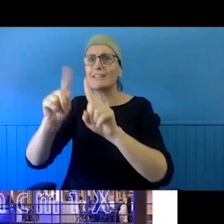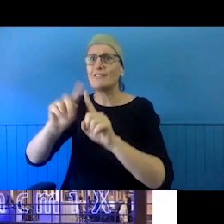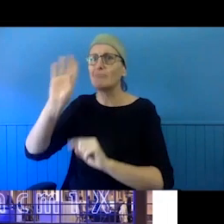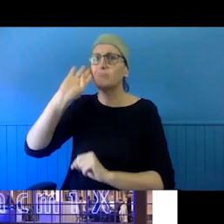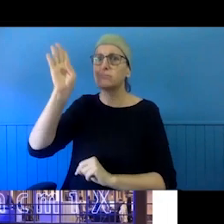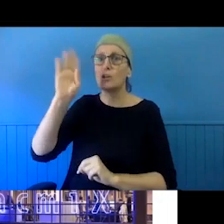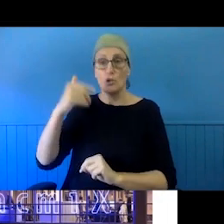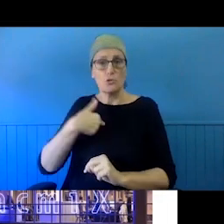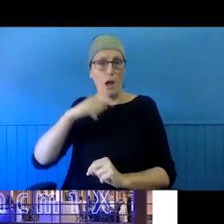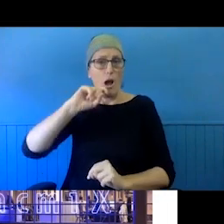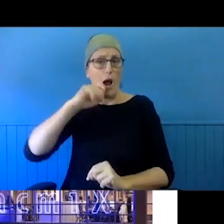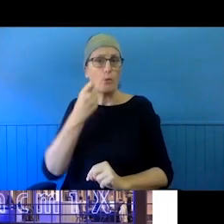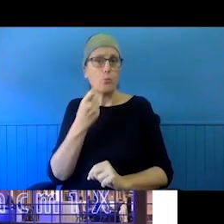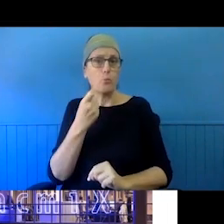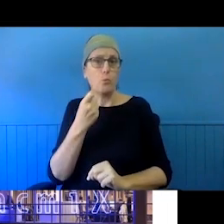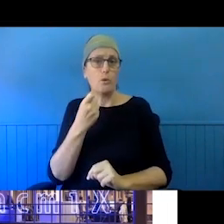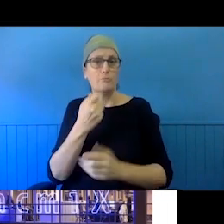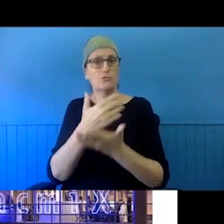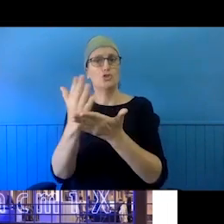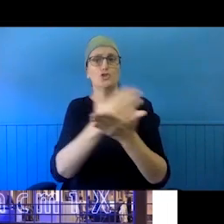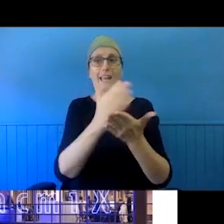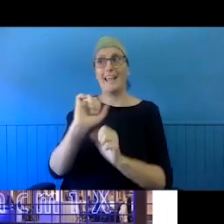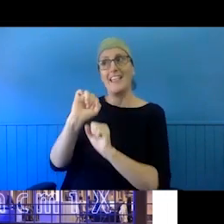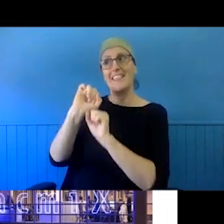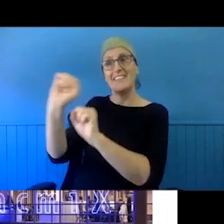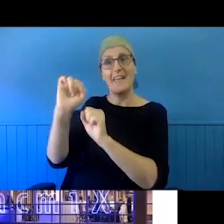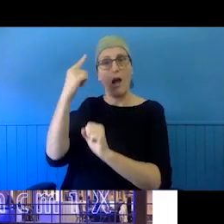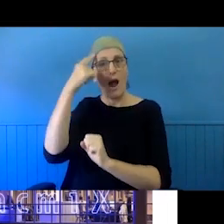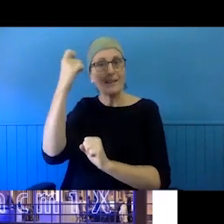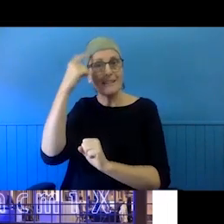with you throughout the talk. Then the final thing we do is we try and